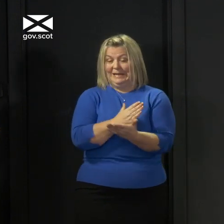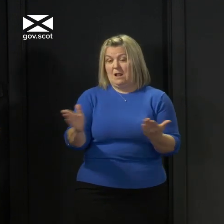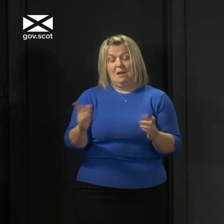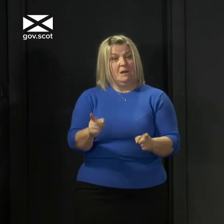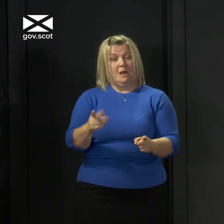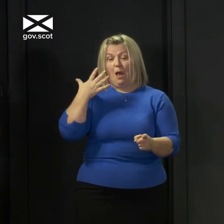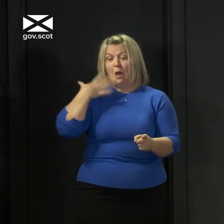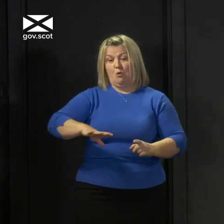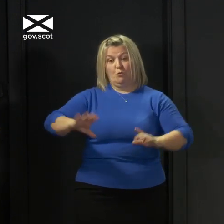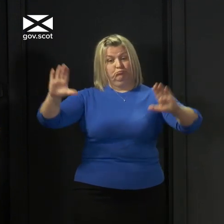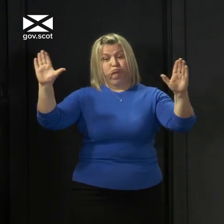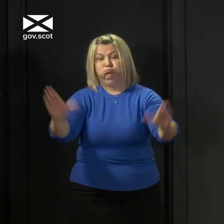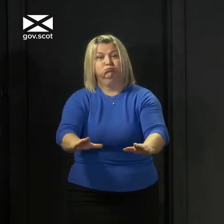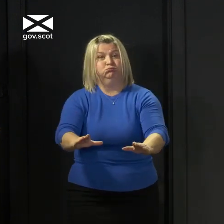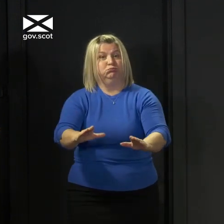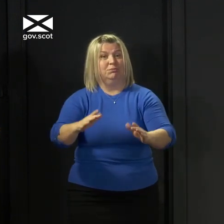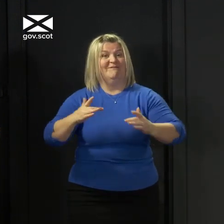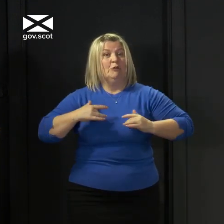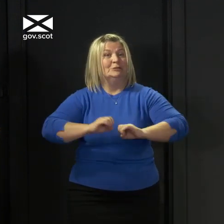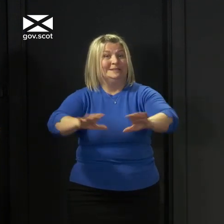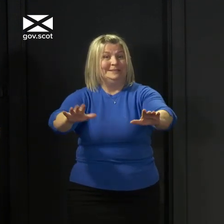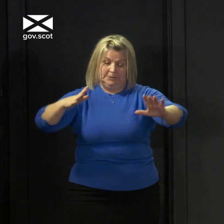National Health Service and saving lights and over the next few weeks